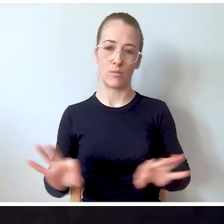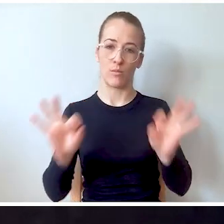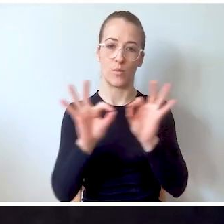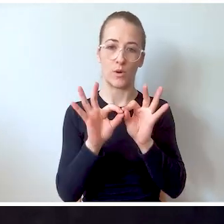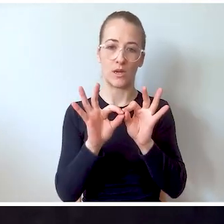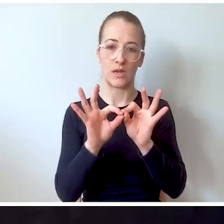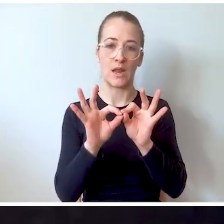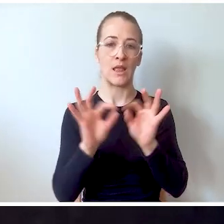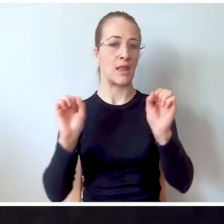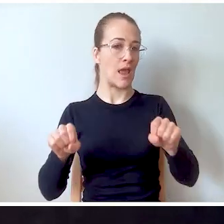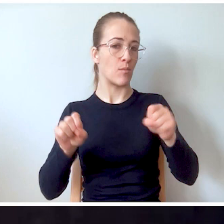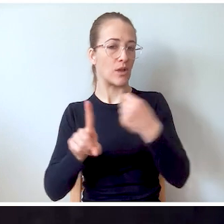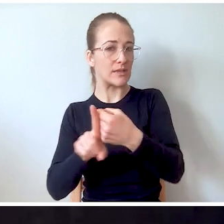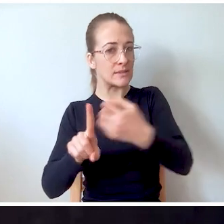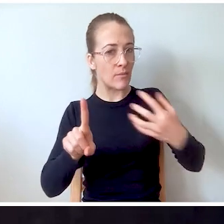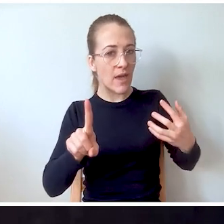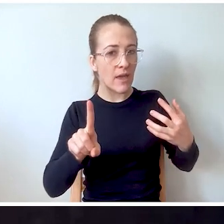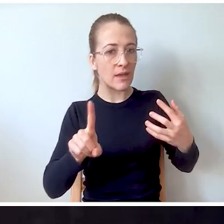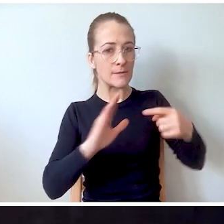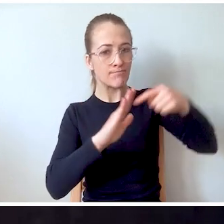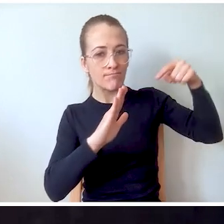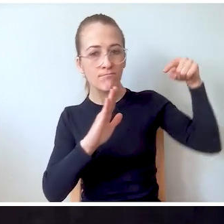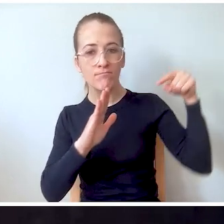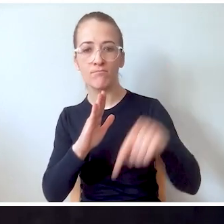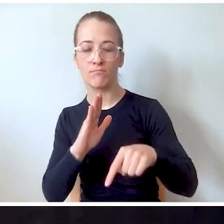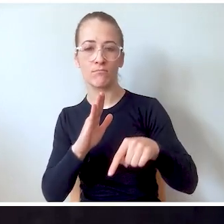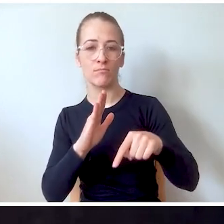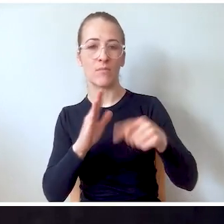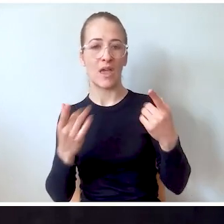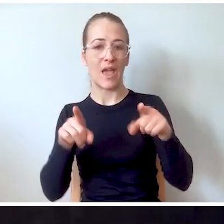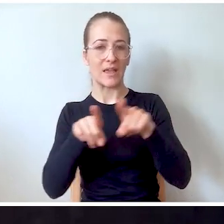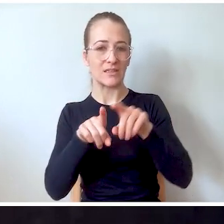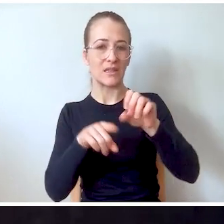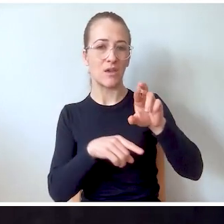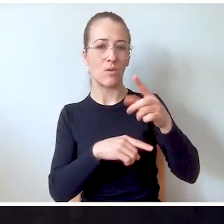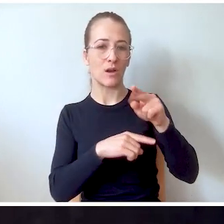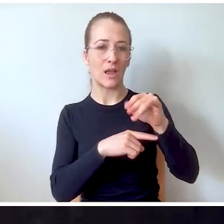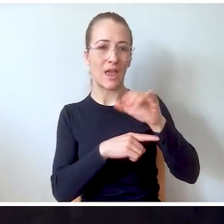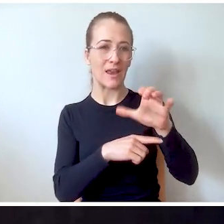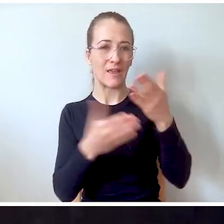and being able to expand on them as the organic beings that they are.